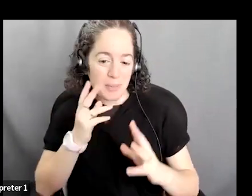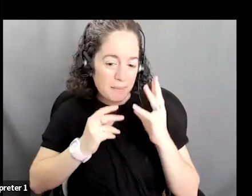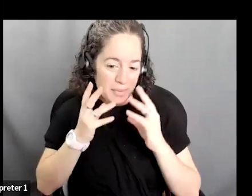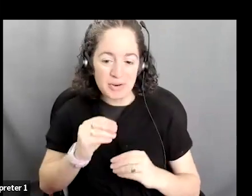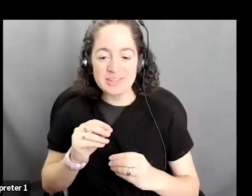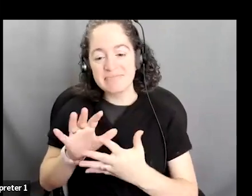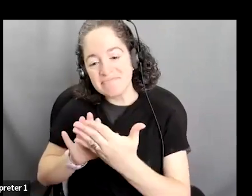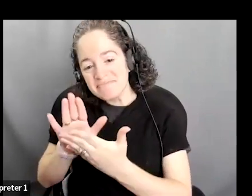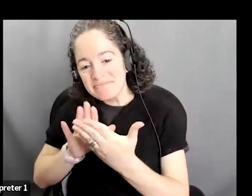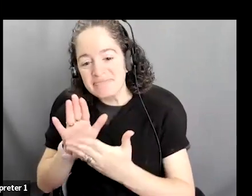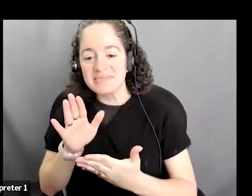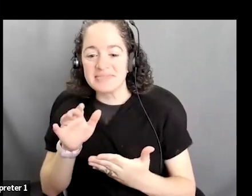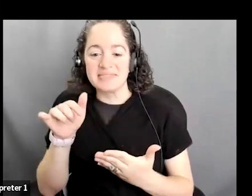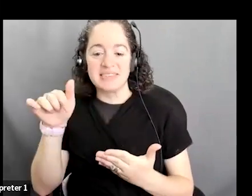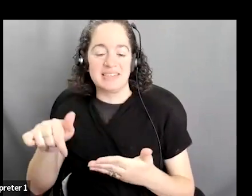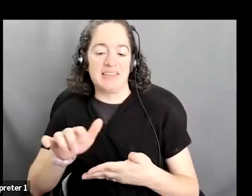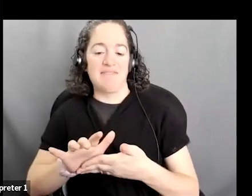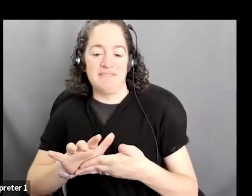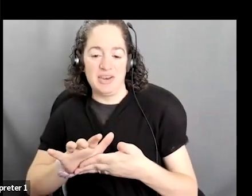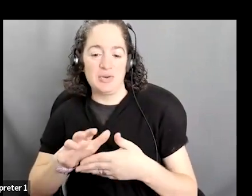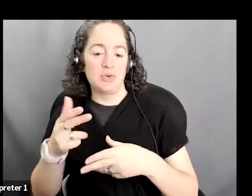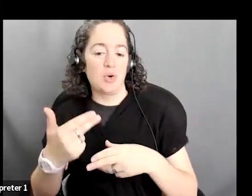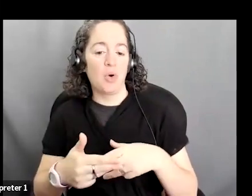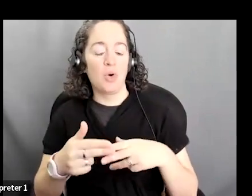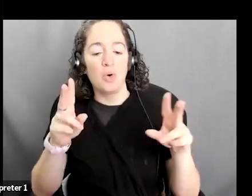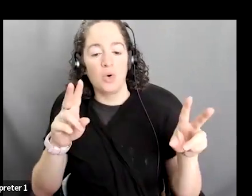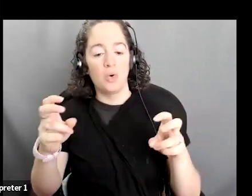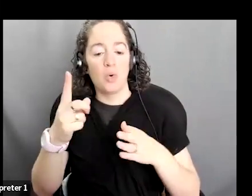This video is called What Happened to Text Inputs?